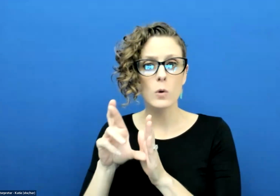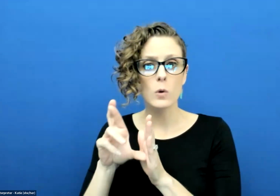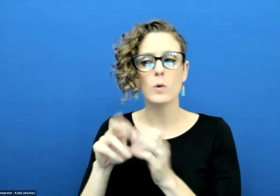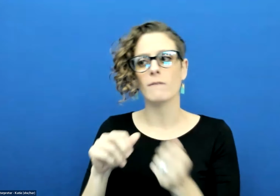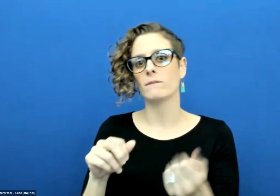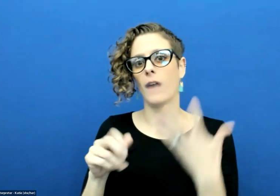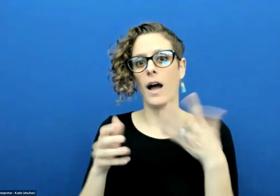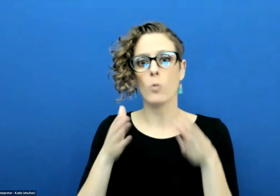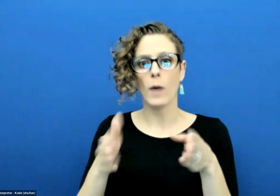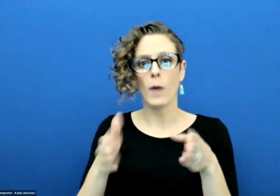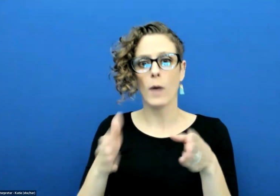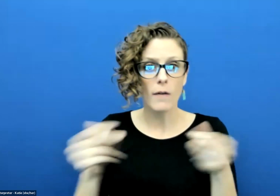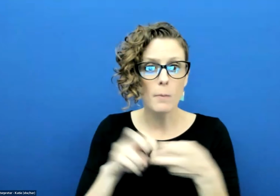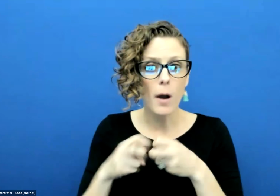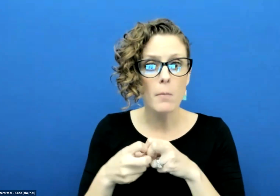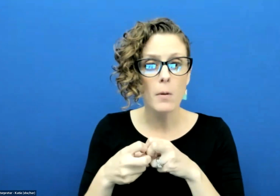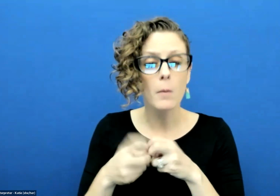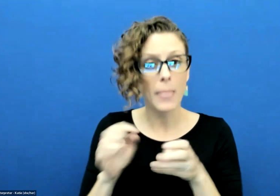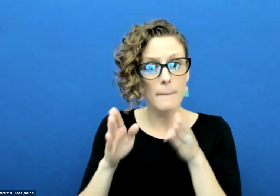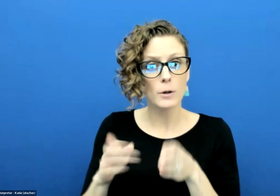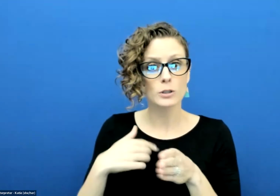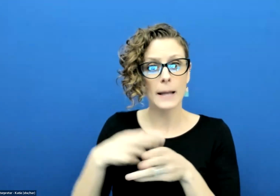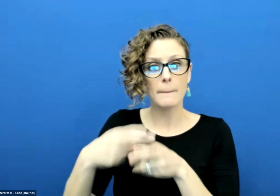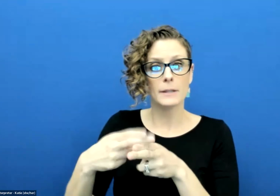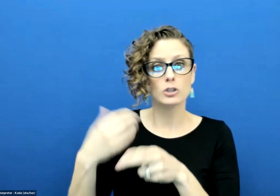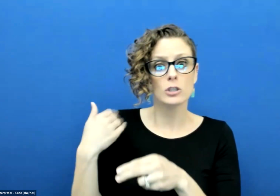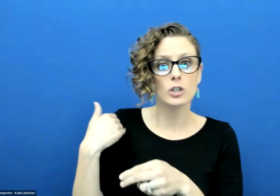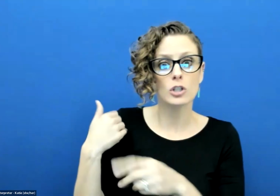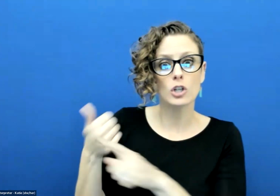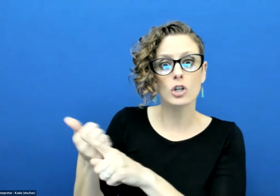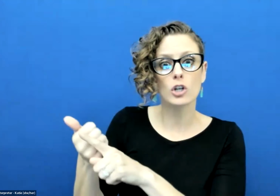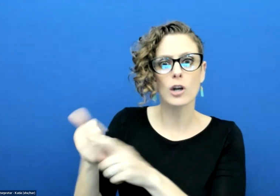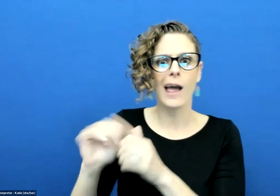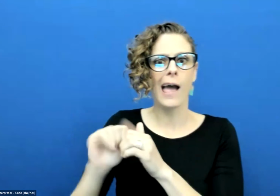gentleman or the person who asked earlier about you know how do I you know take a dumb Appliance